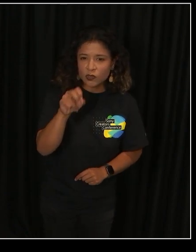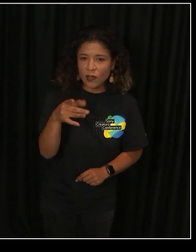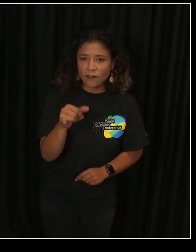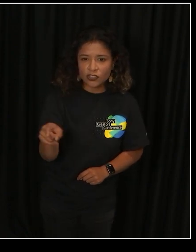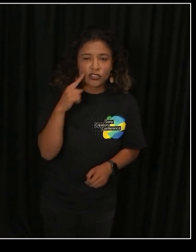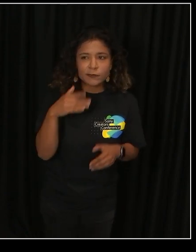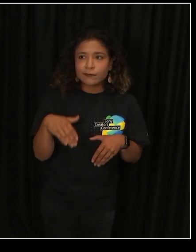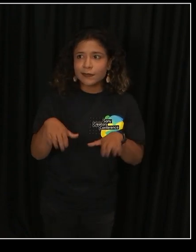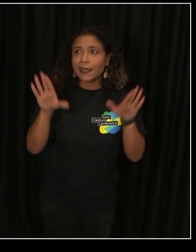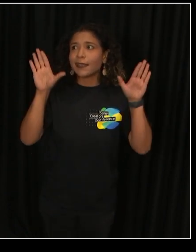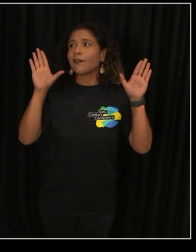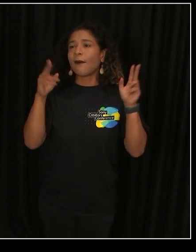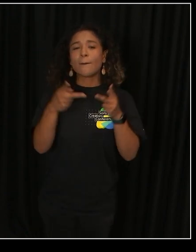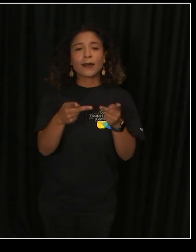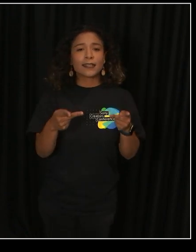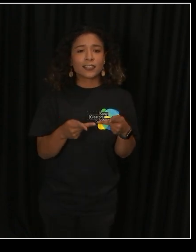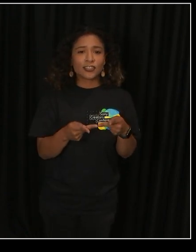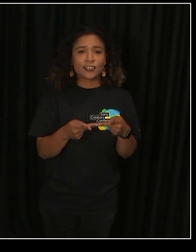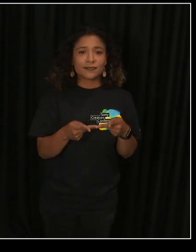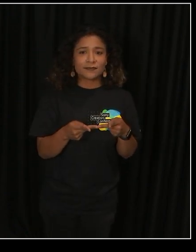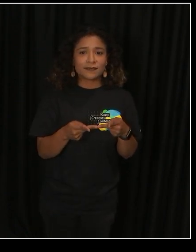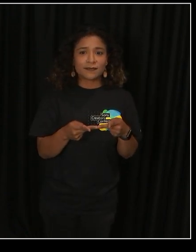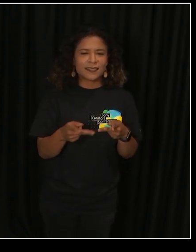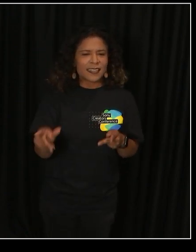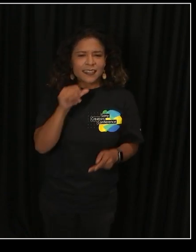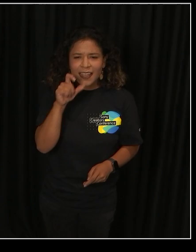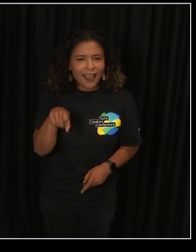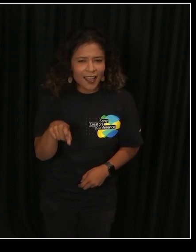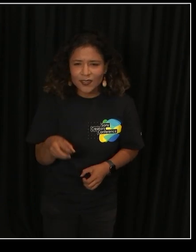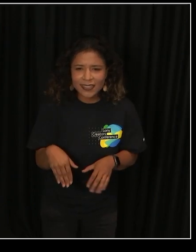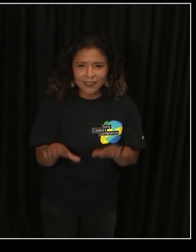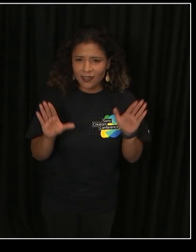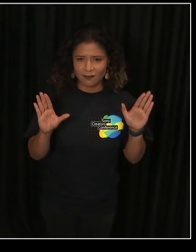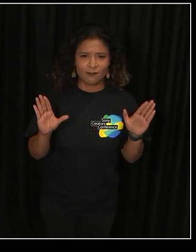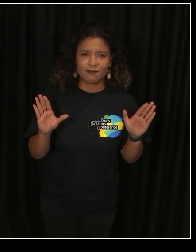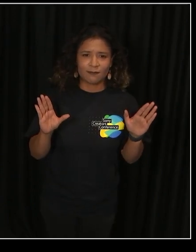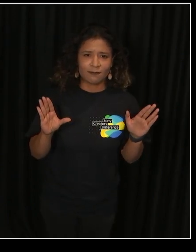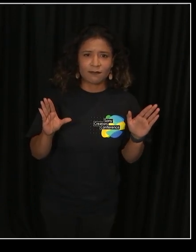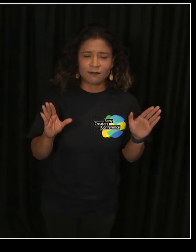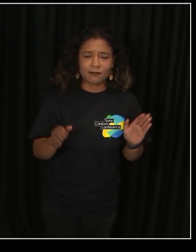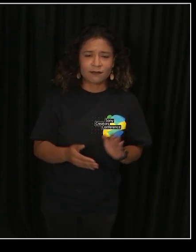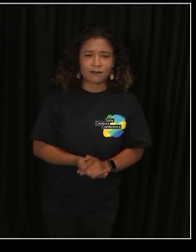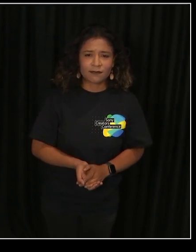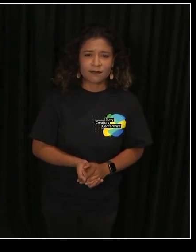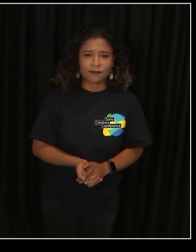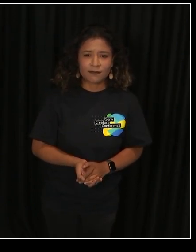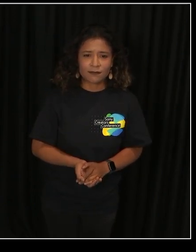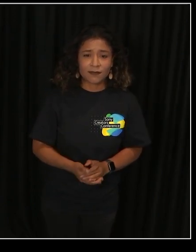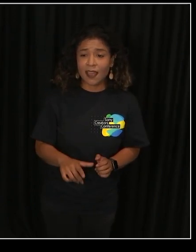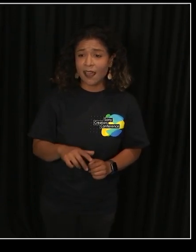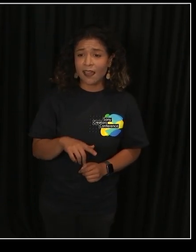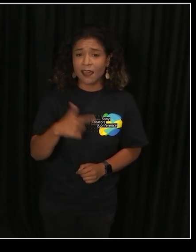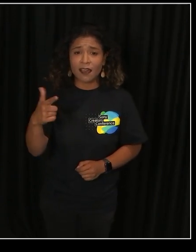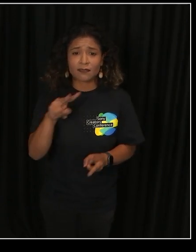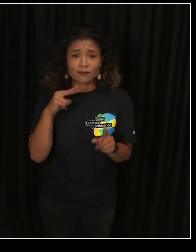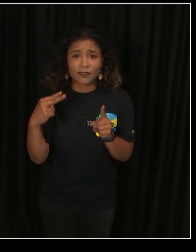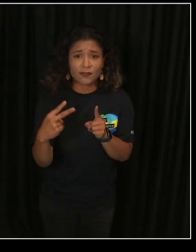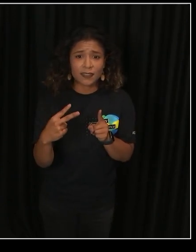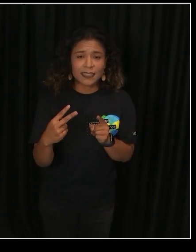a position and a driving line that it didn't have to give away. On the other hand, it's also really easy to be too aggressive.